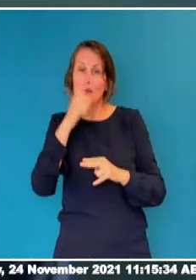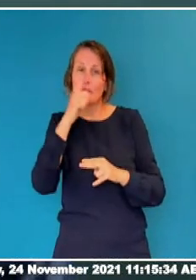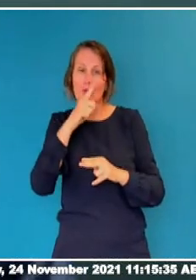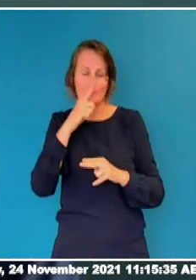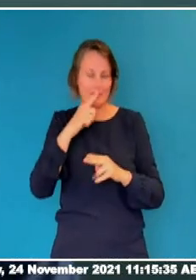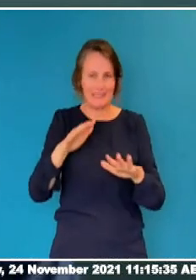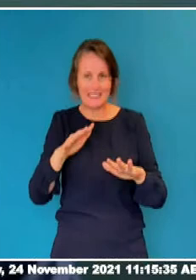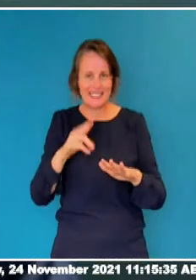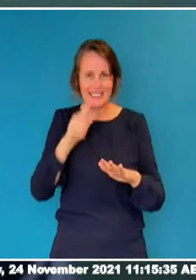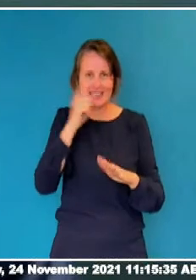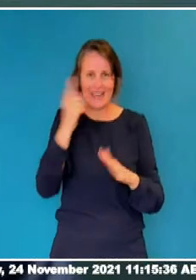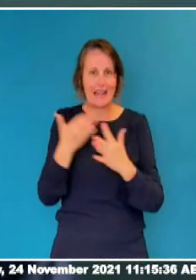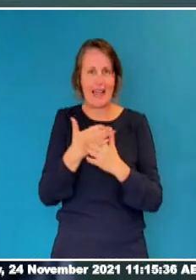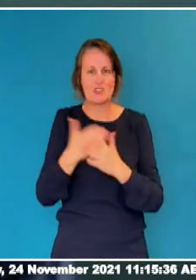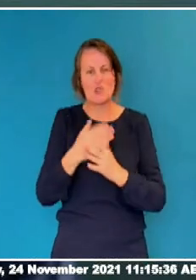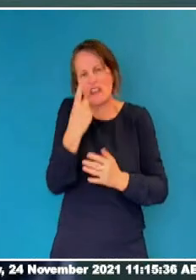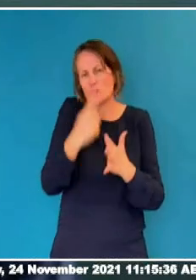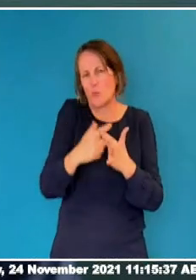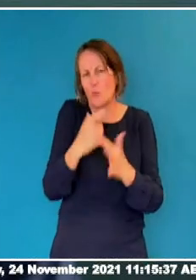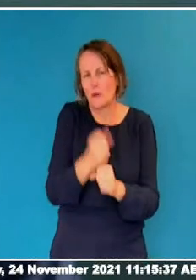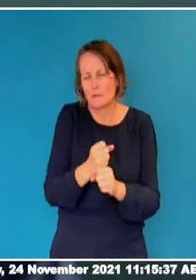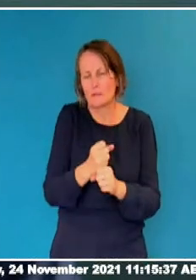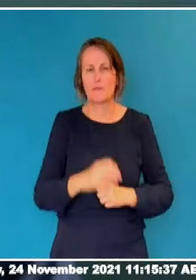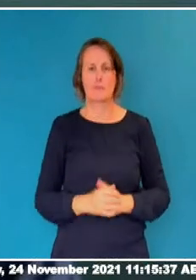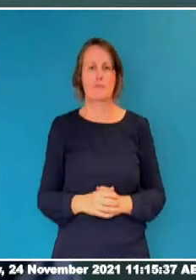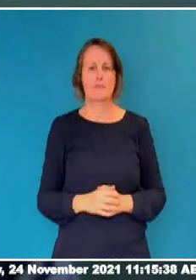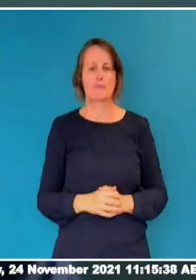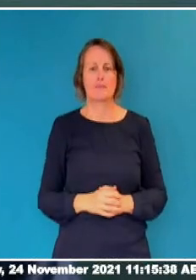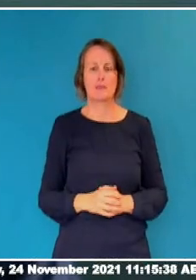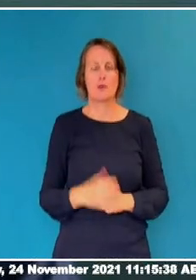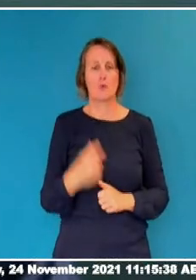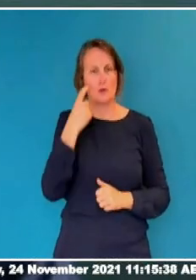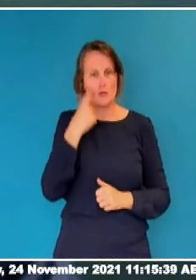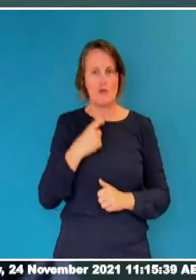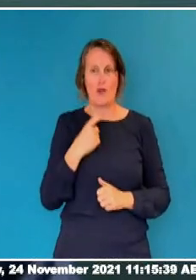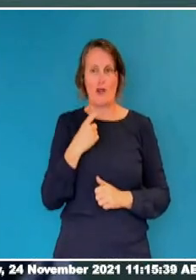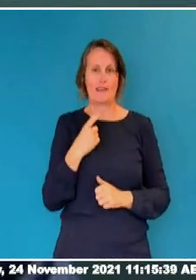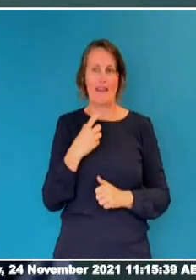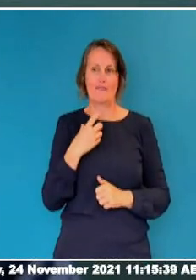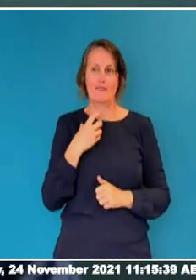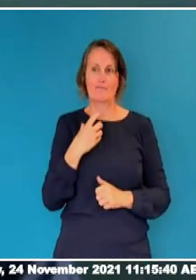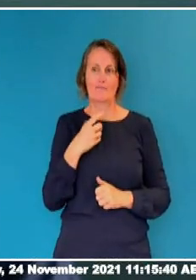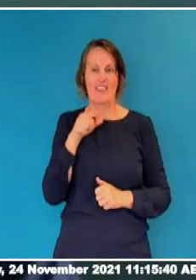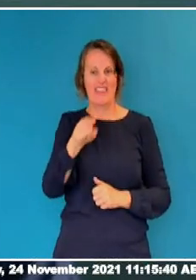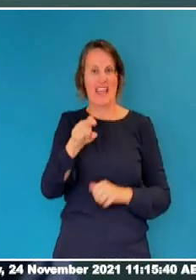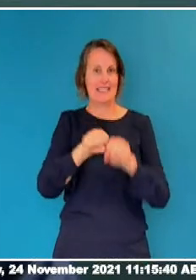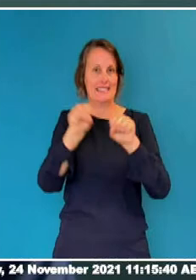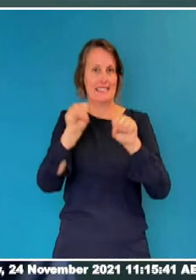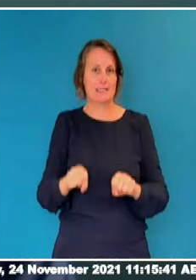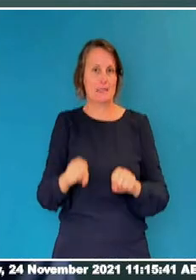That is, I guess, one example of a more universal or more system wide approach that's